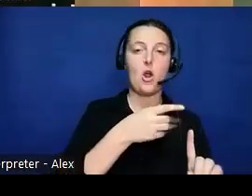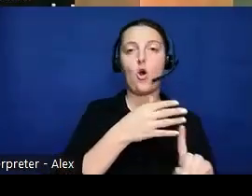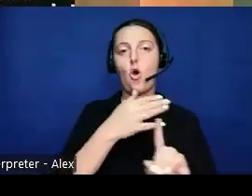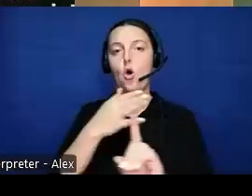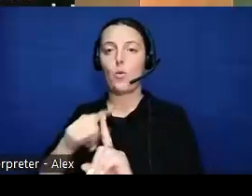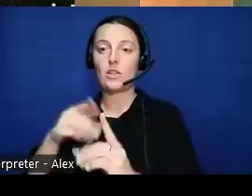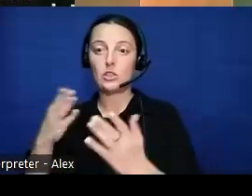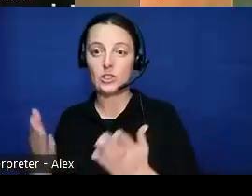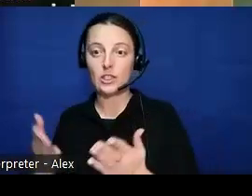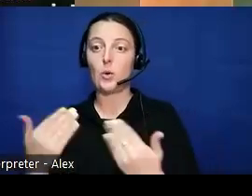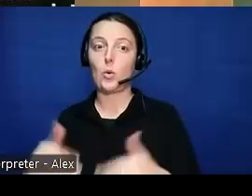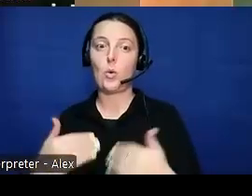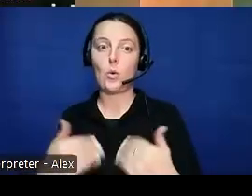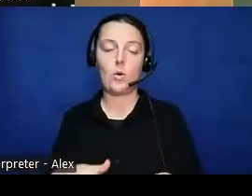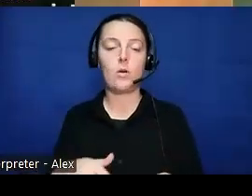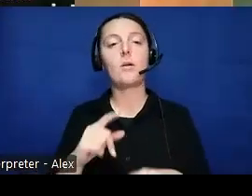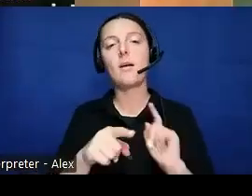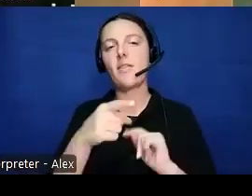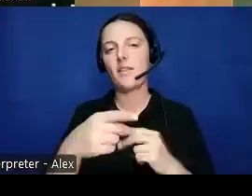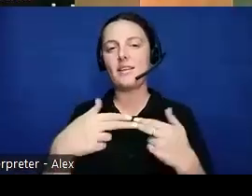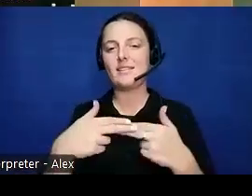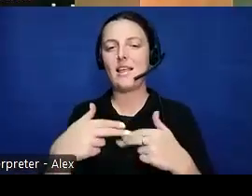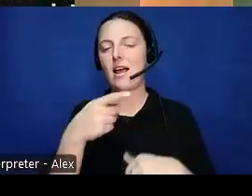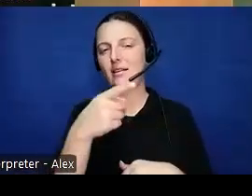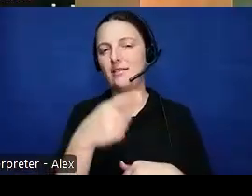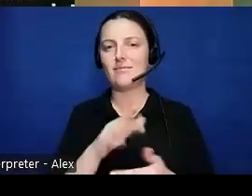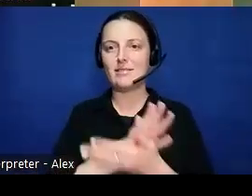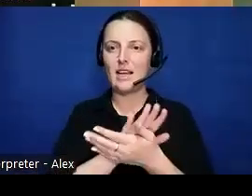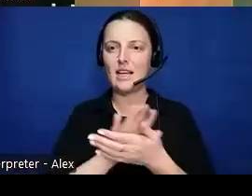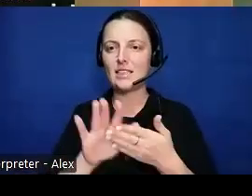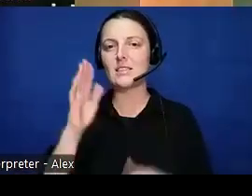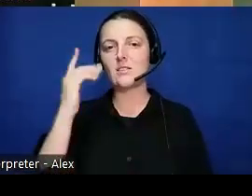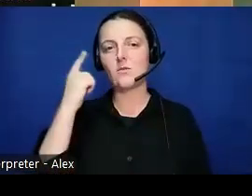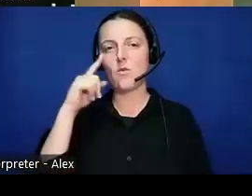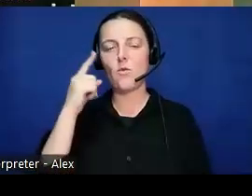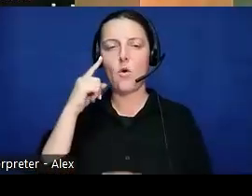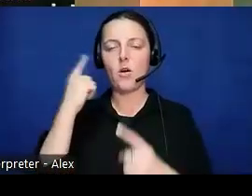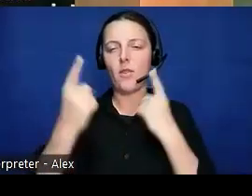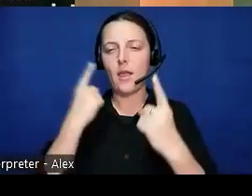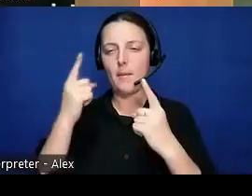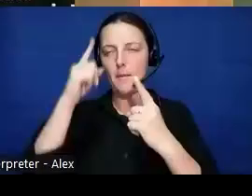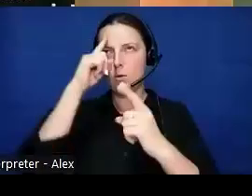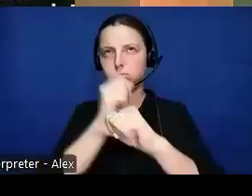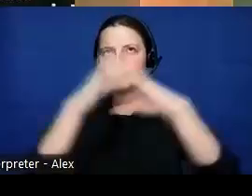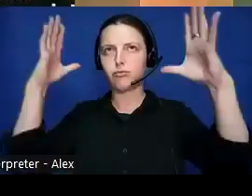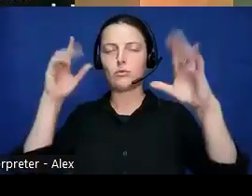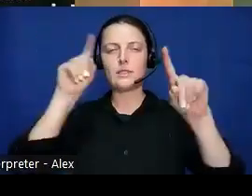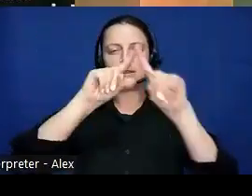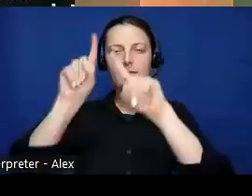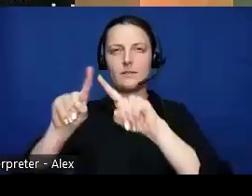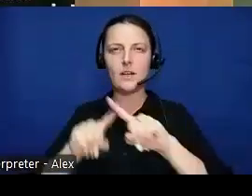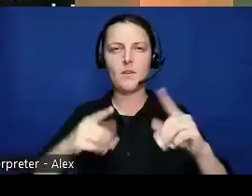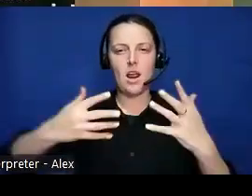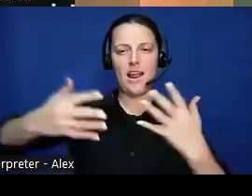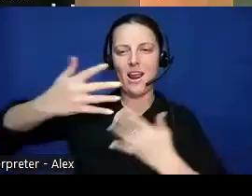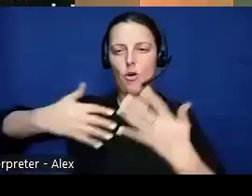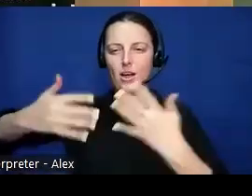go through in terms of um all of these different interactions. Okay. So the tumors themselves cause